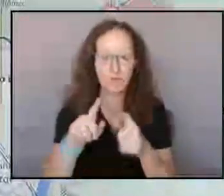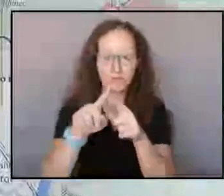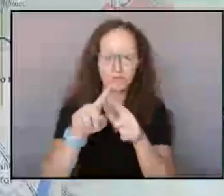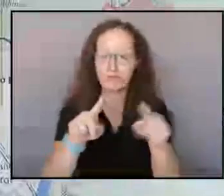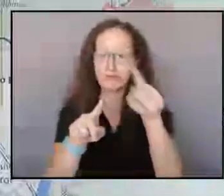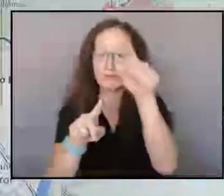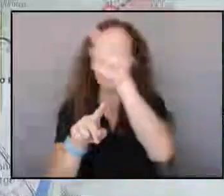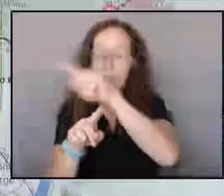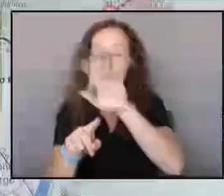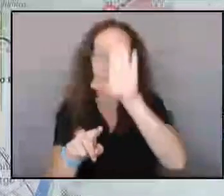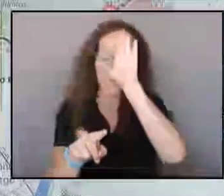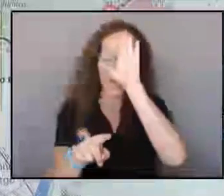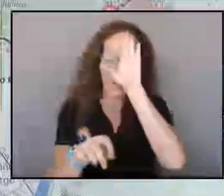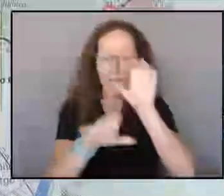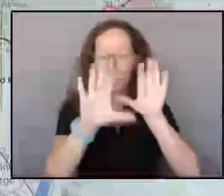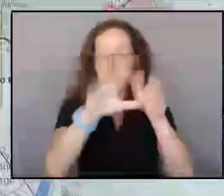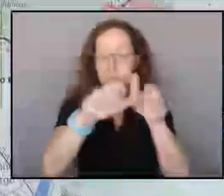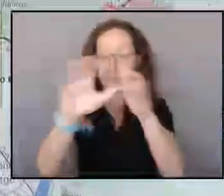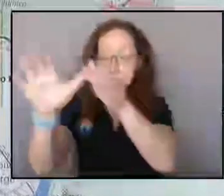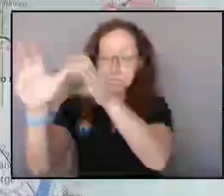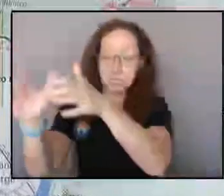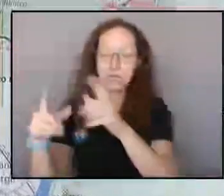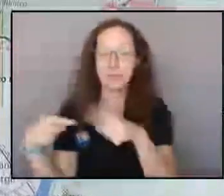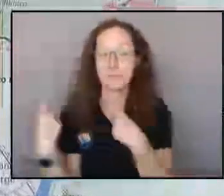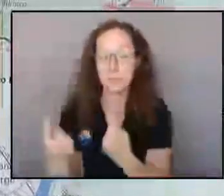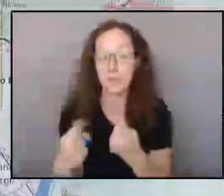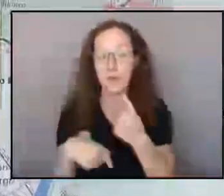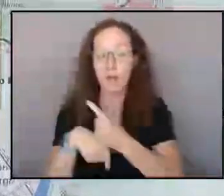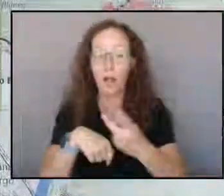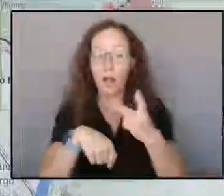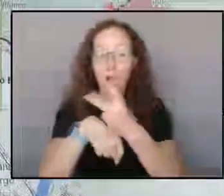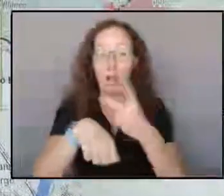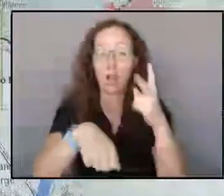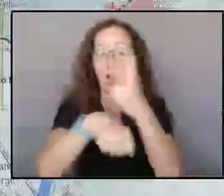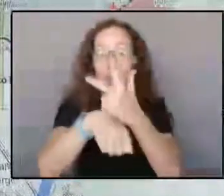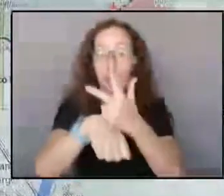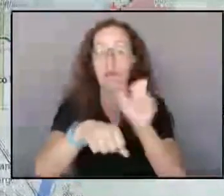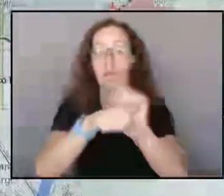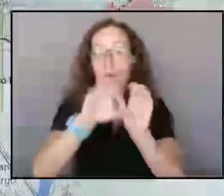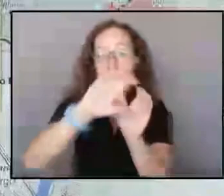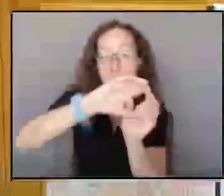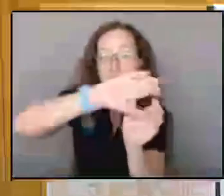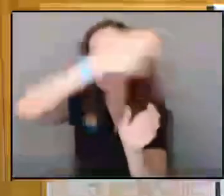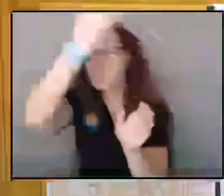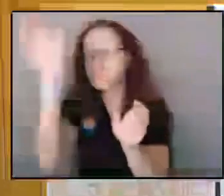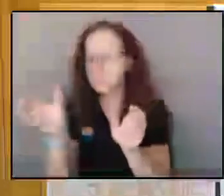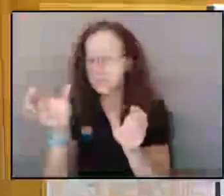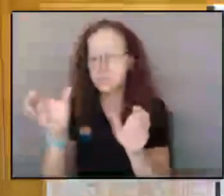SO WITH THAT, WE'LL GO TO THE TWO VIDEOS, AND THEN I'LL GIVE YOU THE STUFF SOUTH.